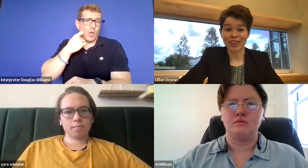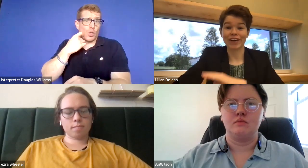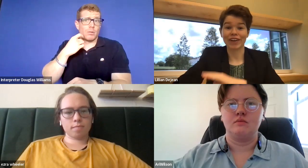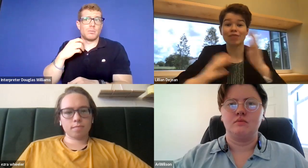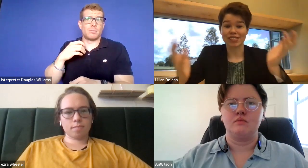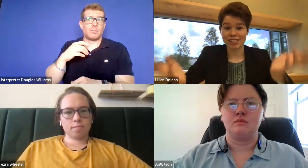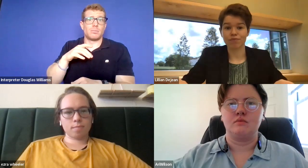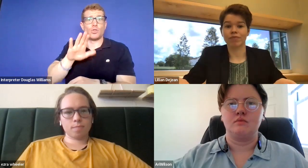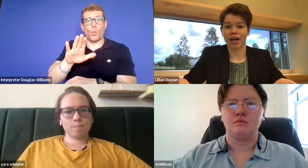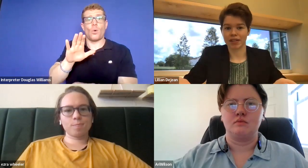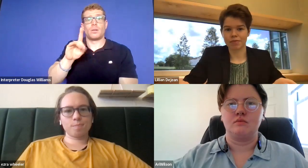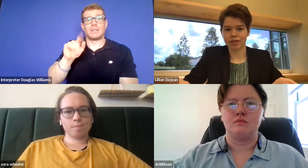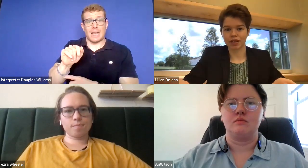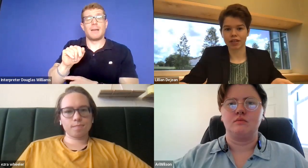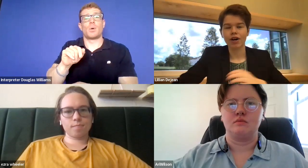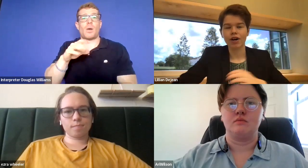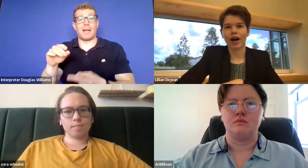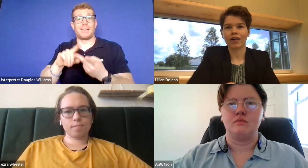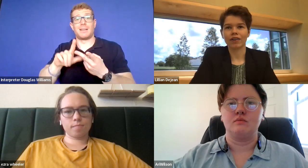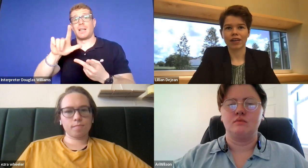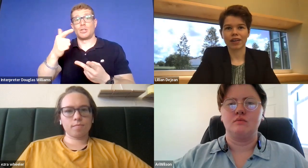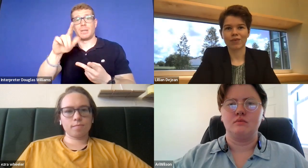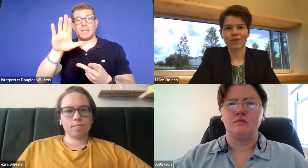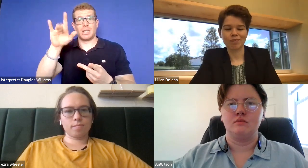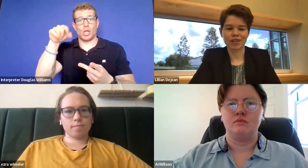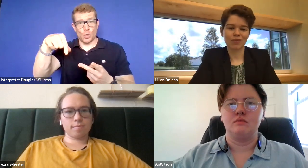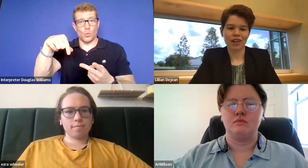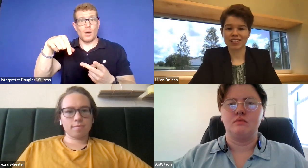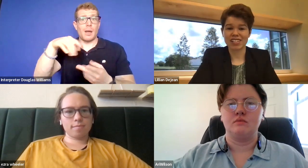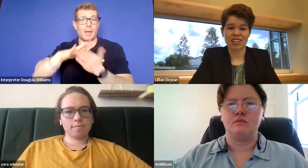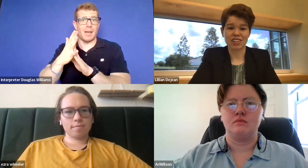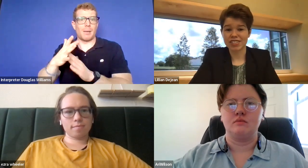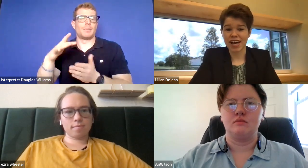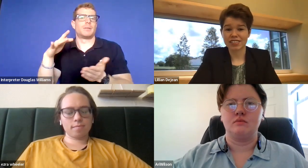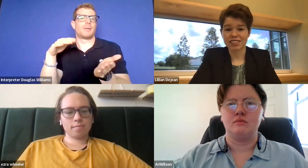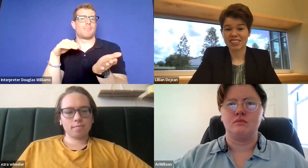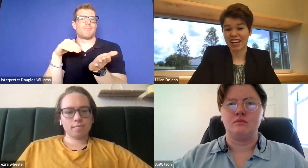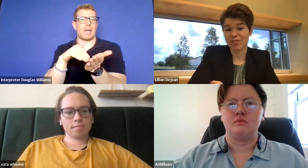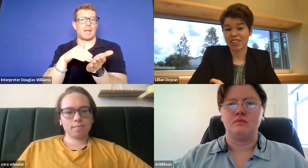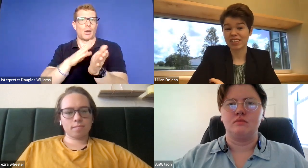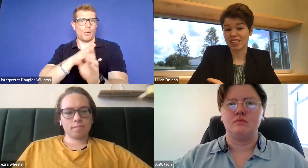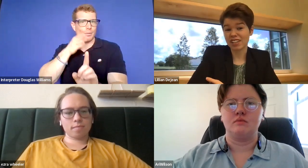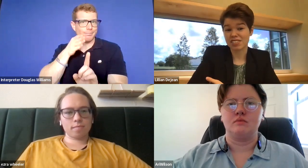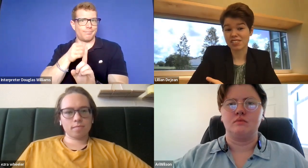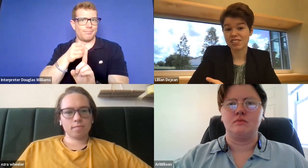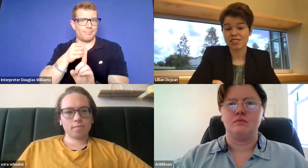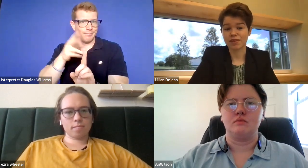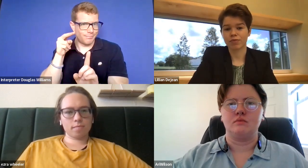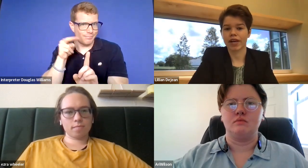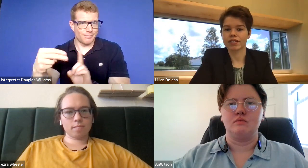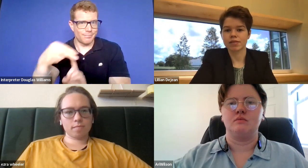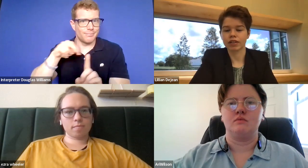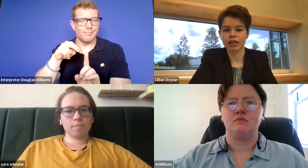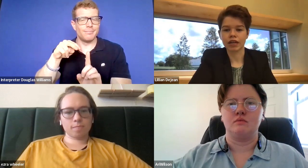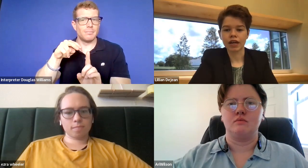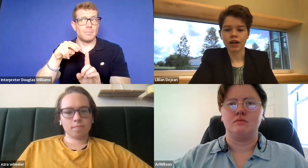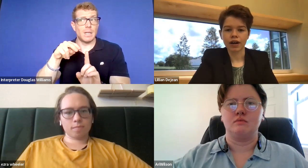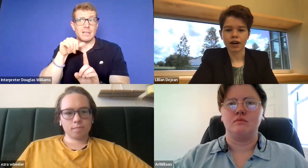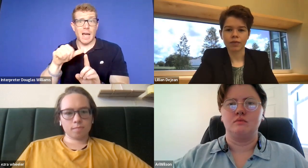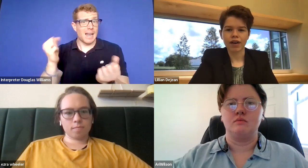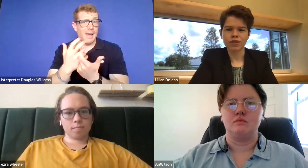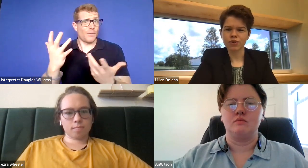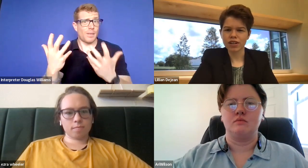So everything else must stim from that disability while but while it does intersect, not everything does zoom from that disability.